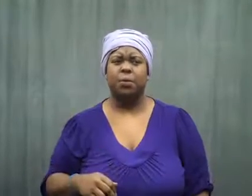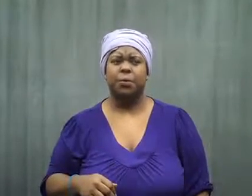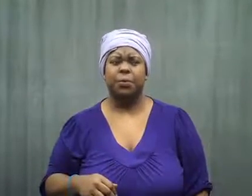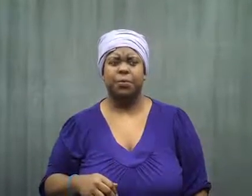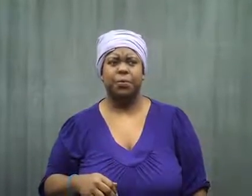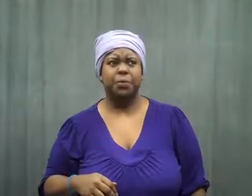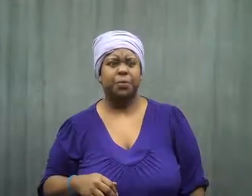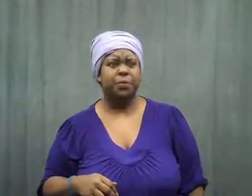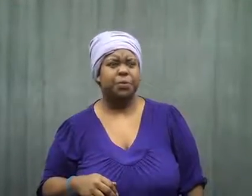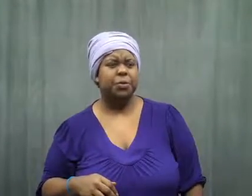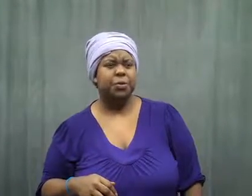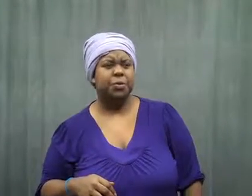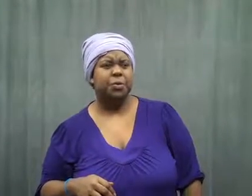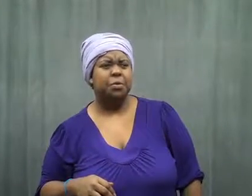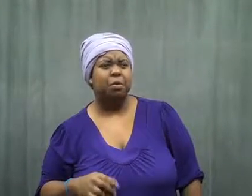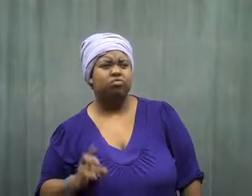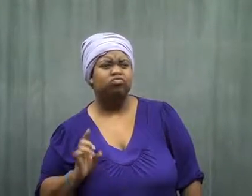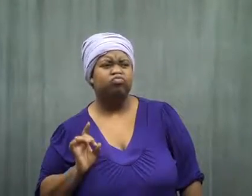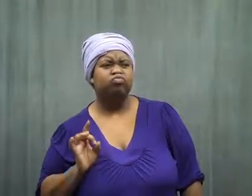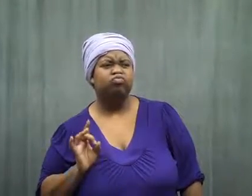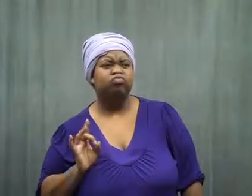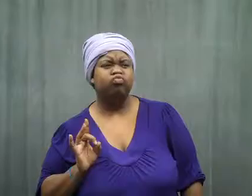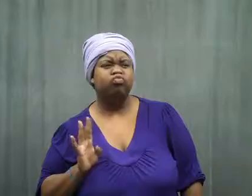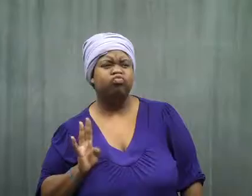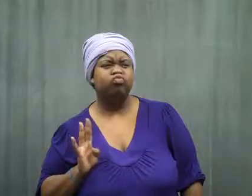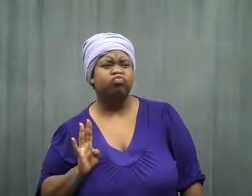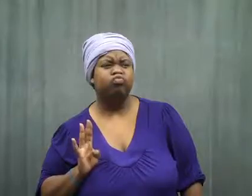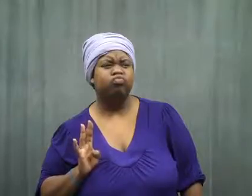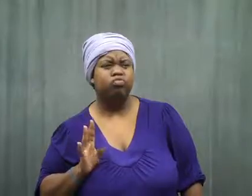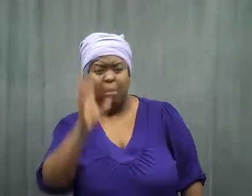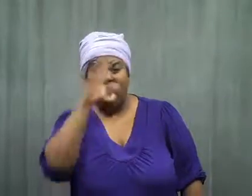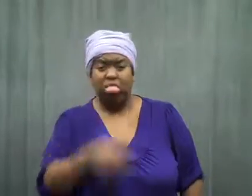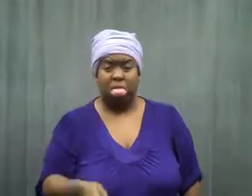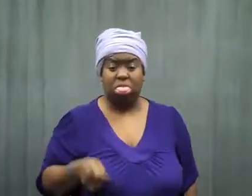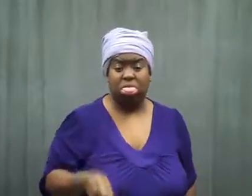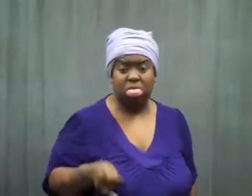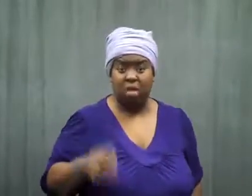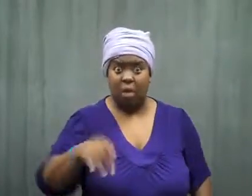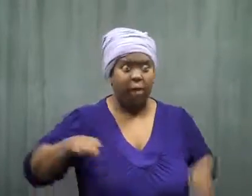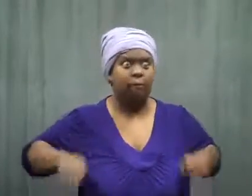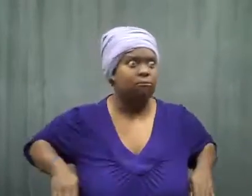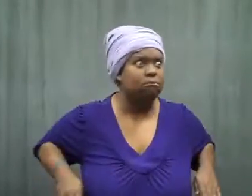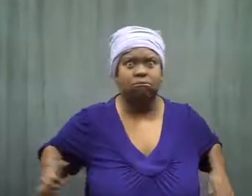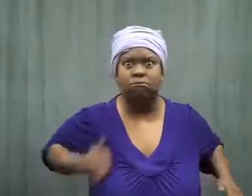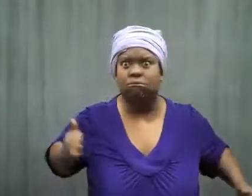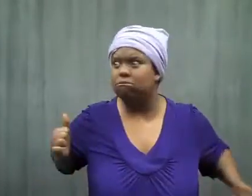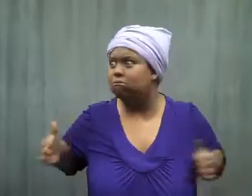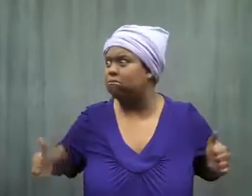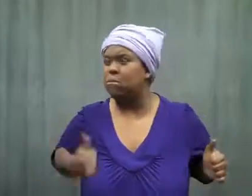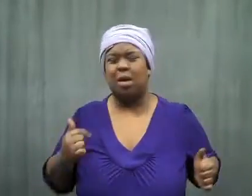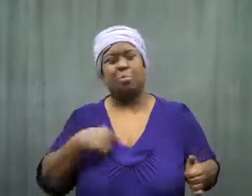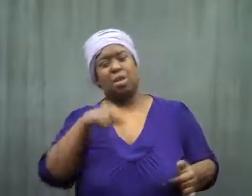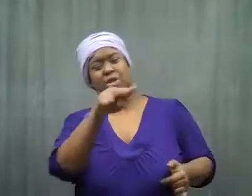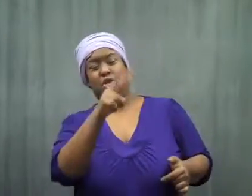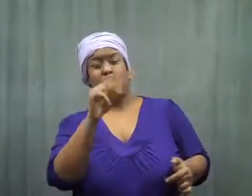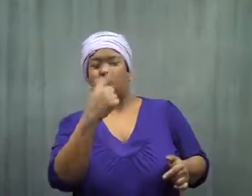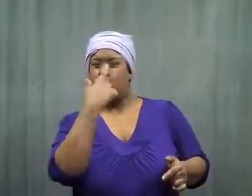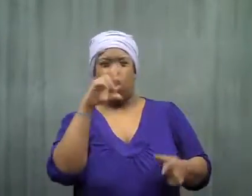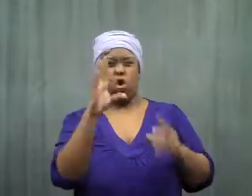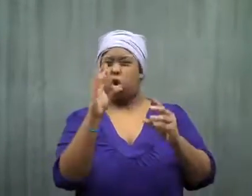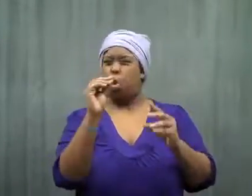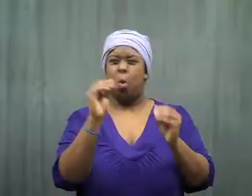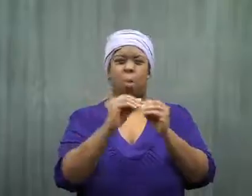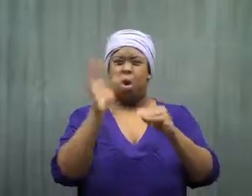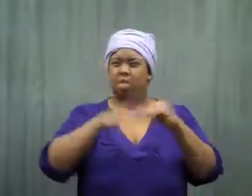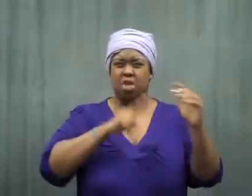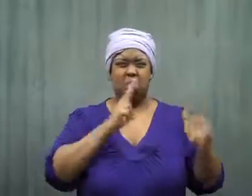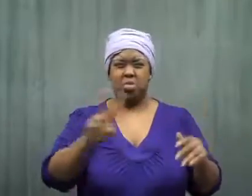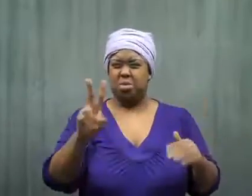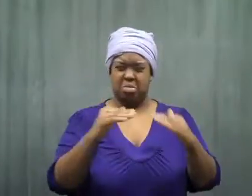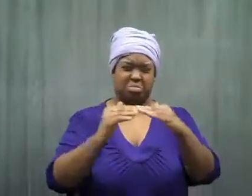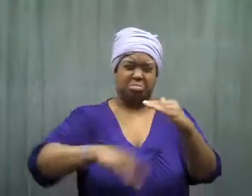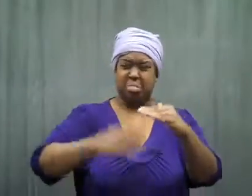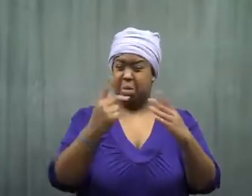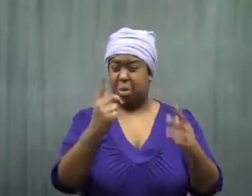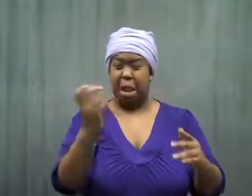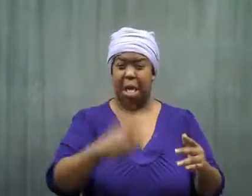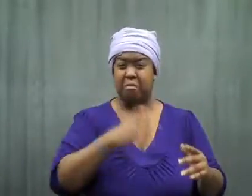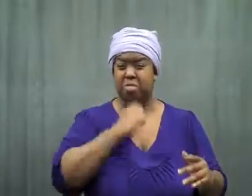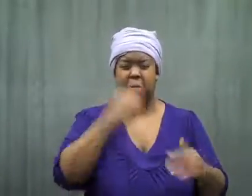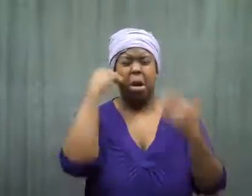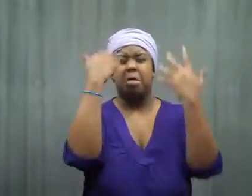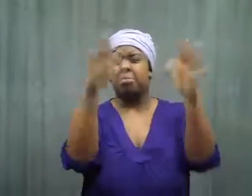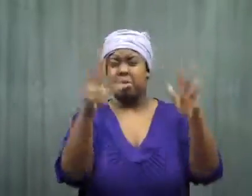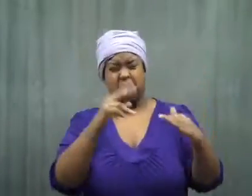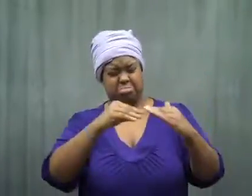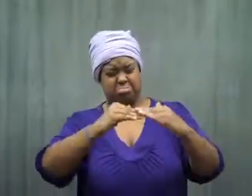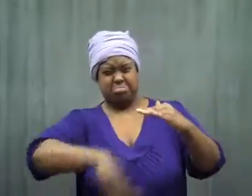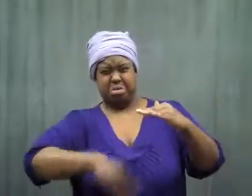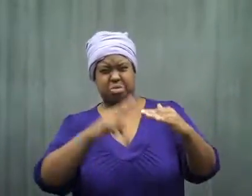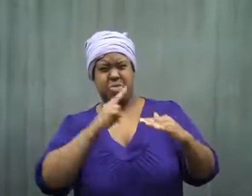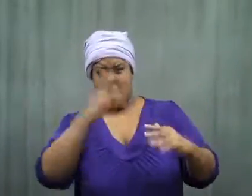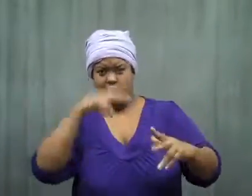Wow.. the man was handling the dog, and the dog was aggressively getting to work.